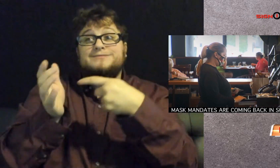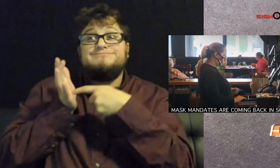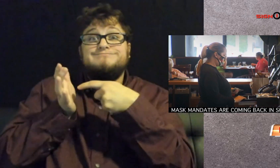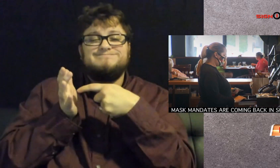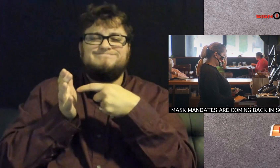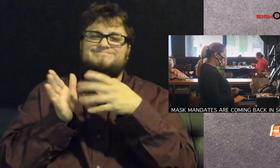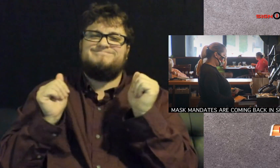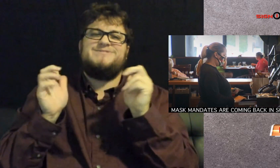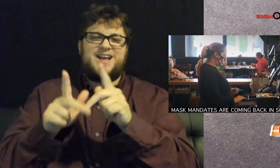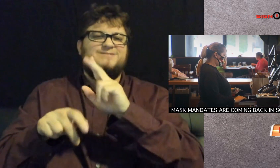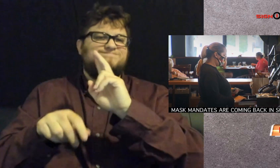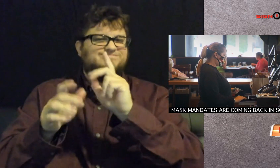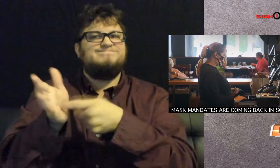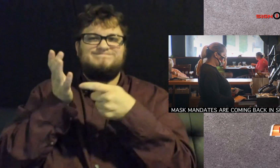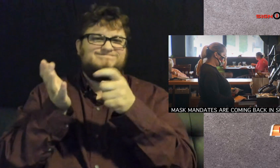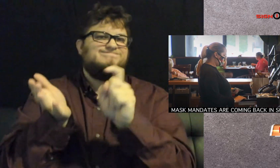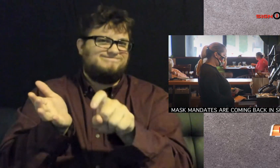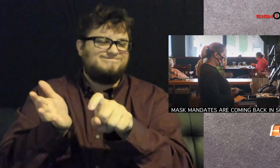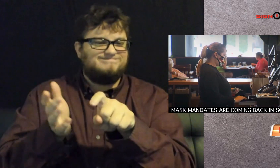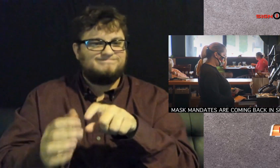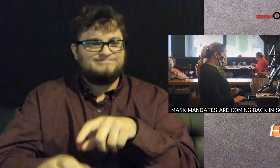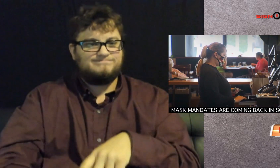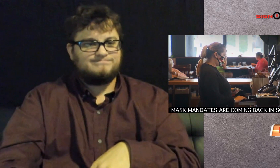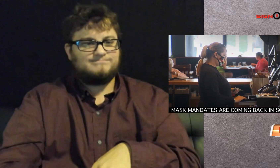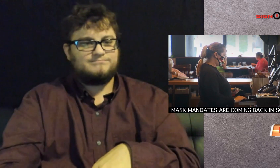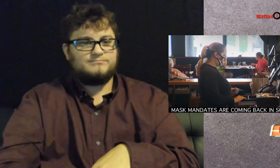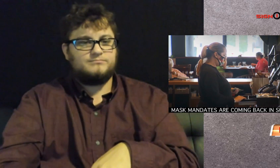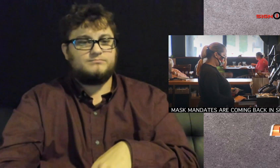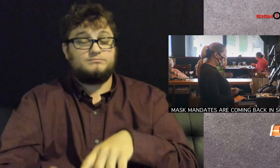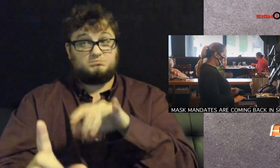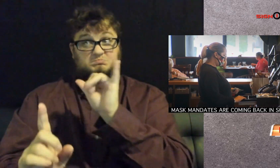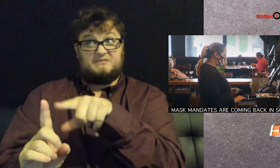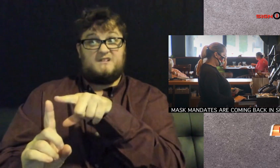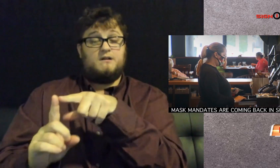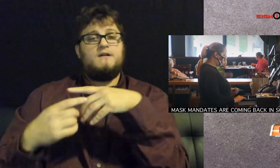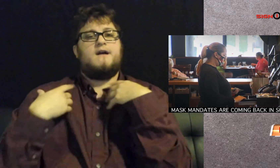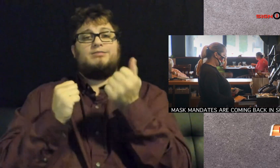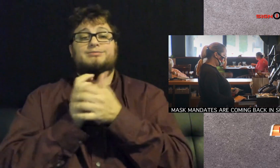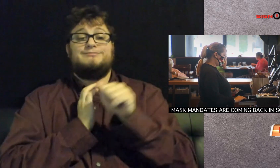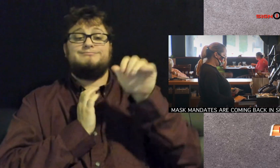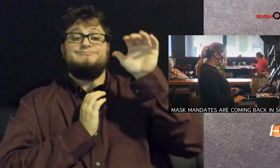the announcement prompted Los Angeles County to reinstate its indoor mask mandate